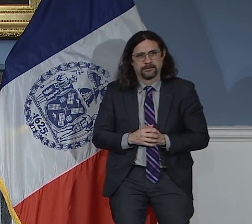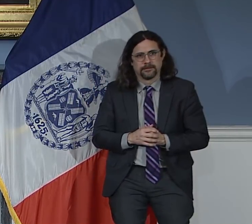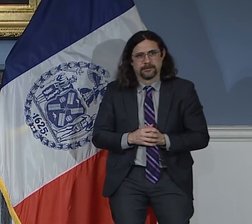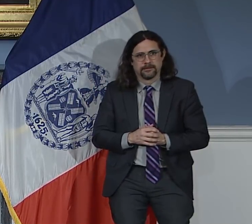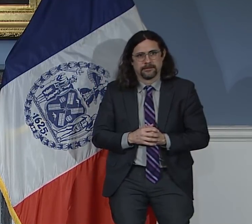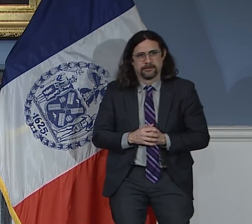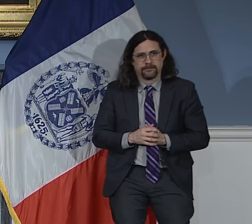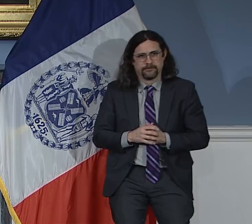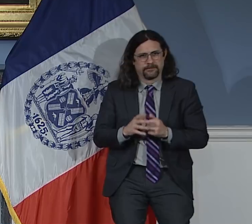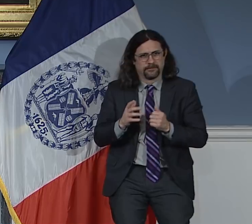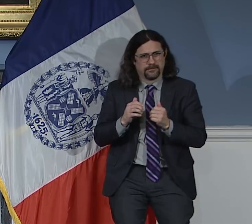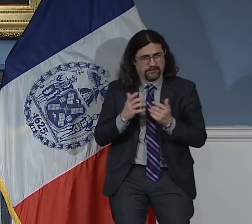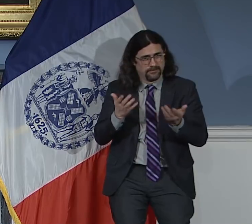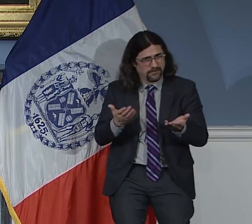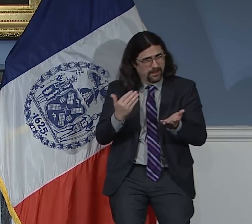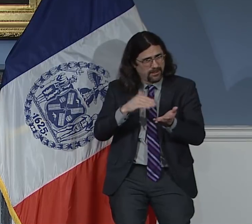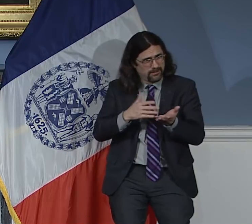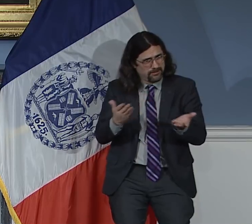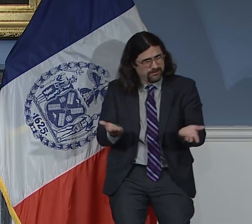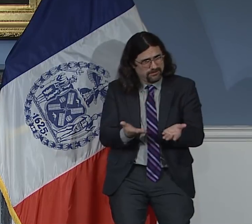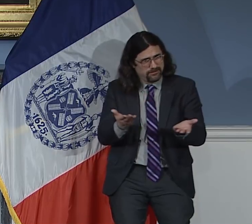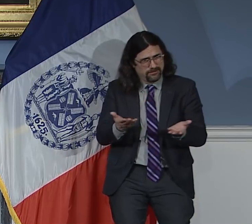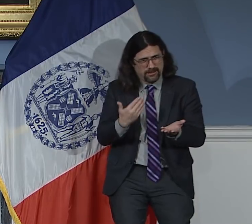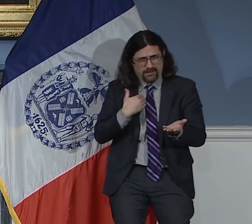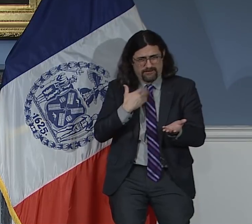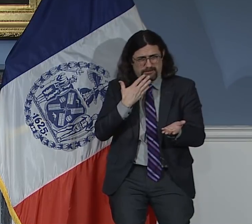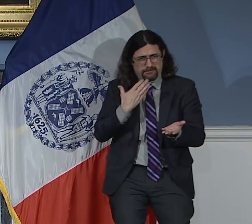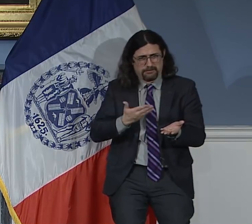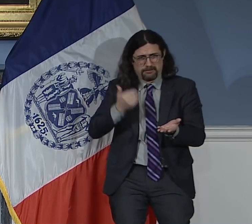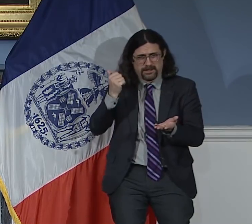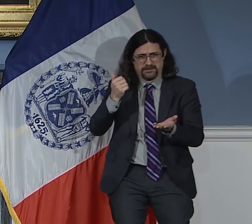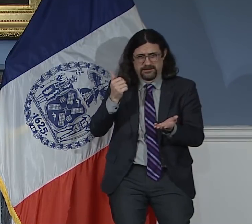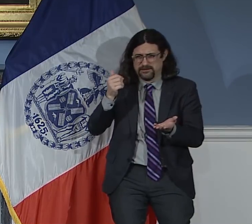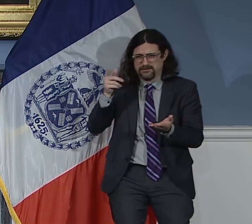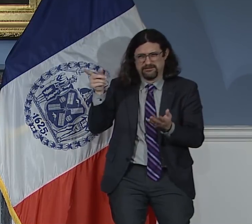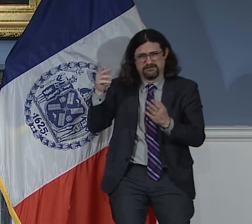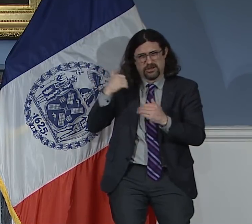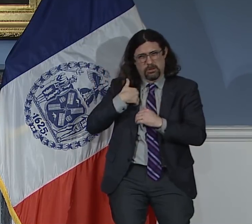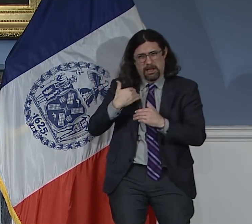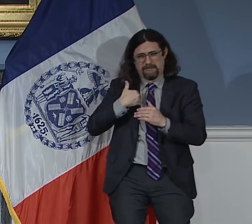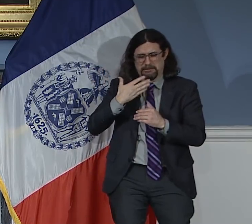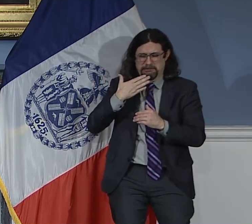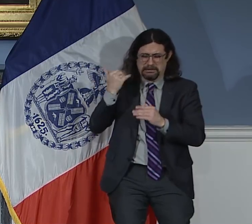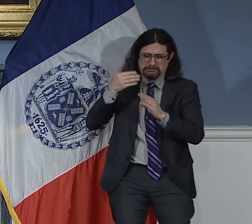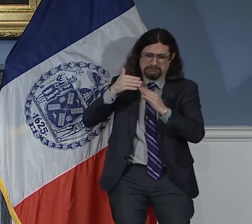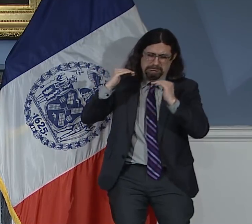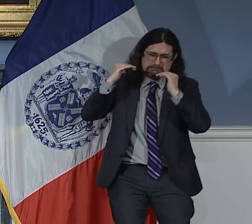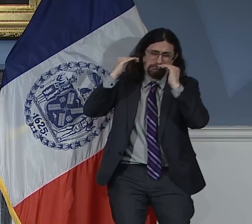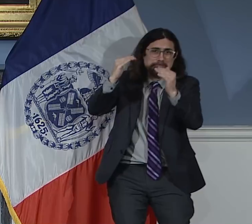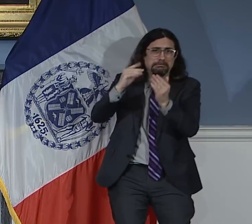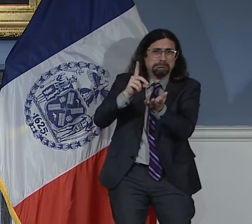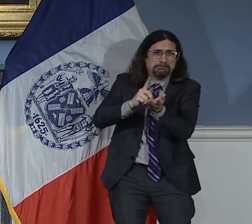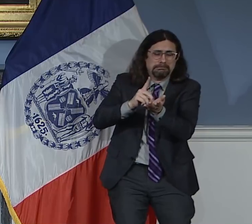HOW ON EARTH ARE SOME OF THE FINEST MEDICAL PROFESSIONALS IN THIS NATION WHO SERVE THIS